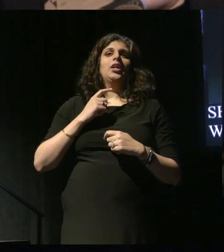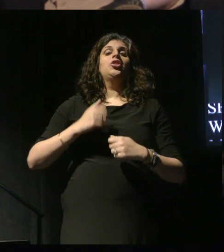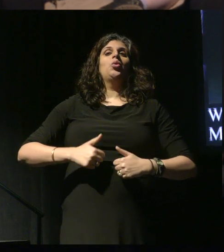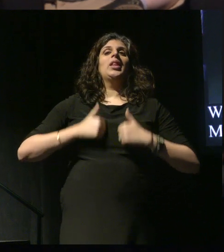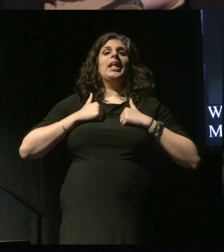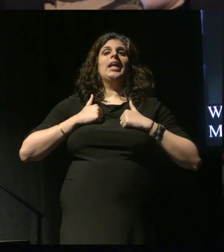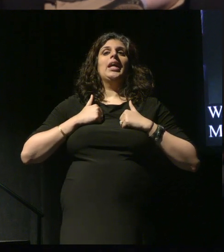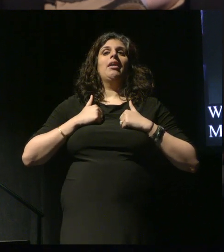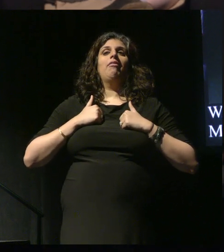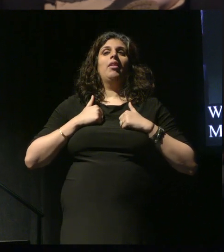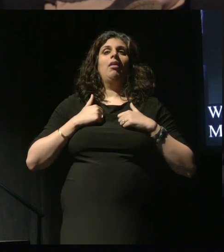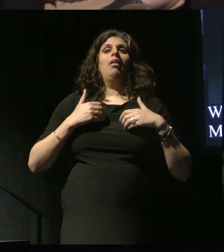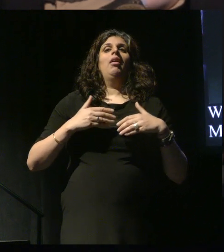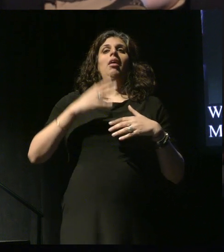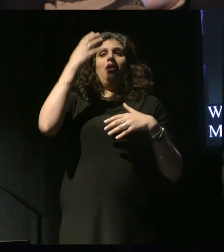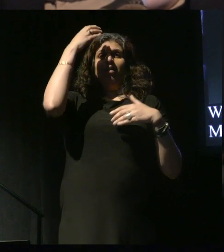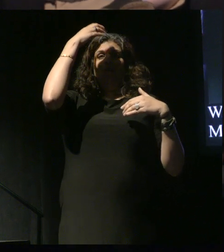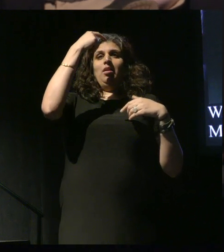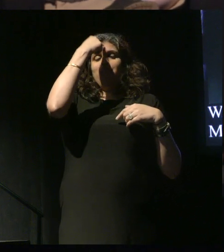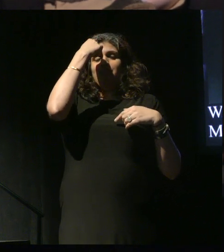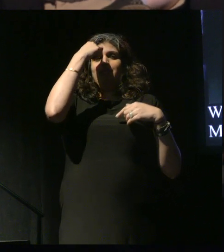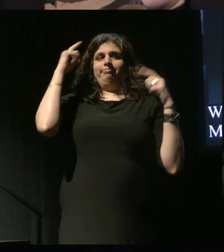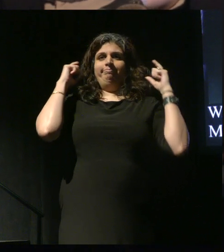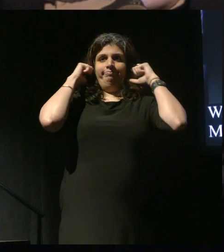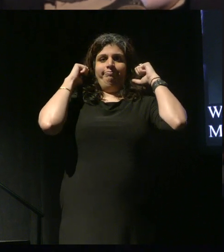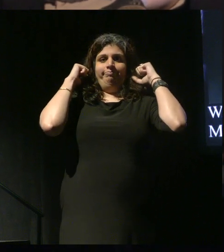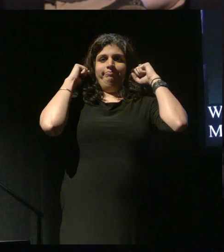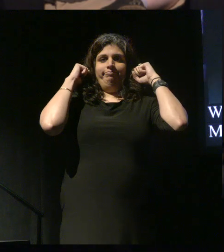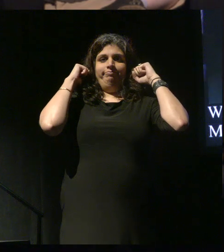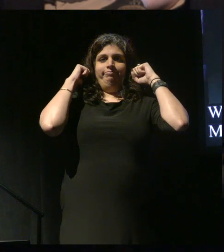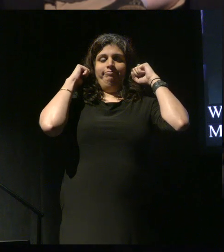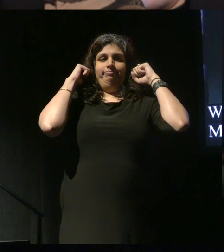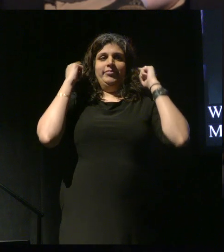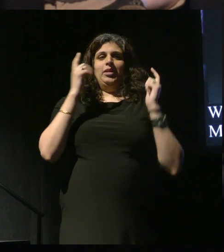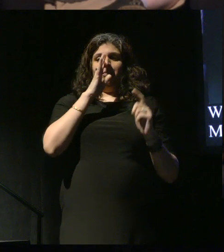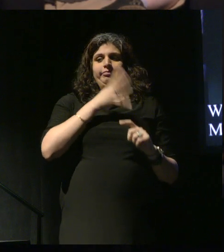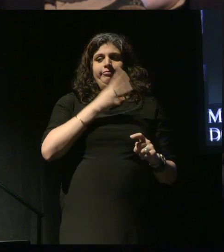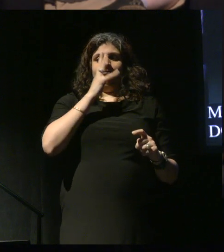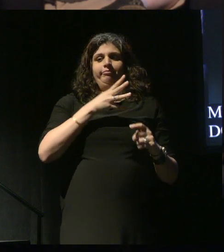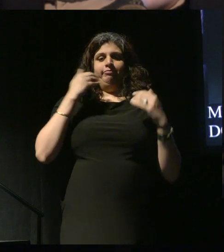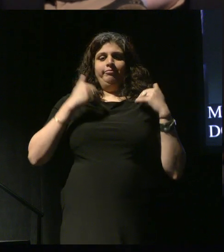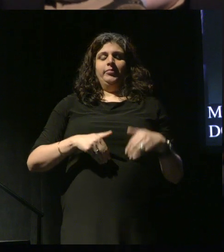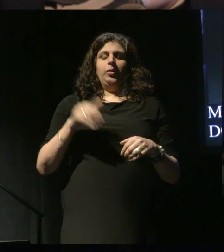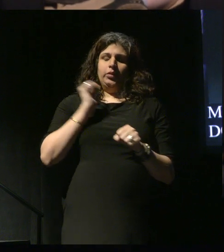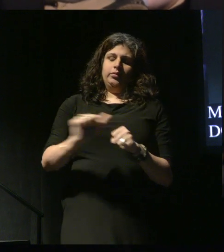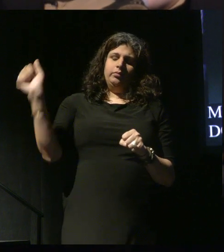And we pretend the body does not exist, and we ignore its needs, and we work and we push ourselves,